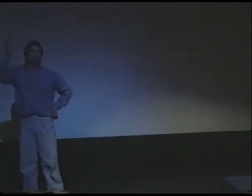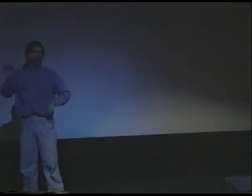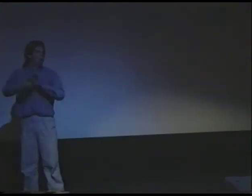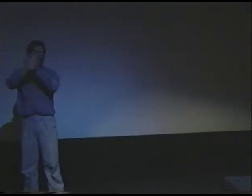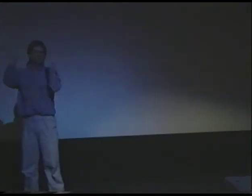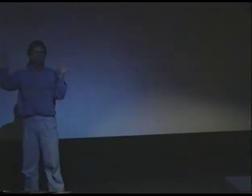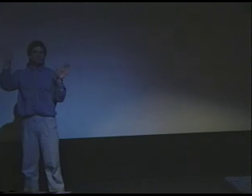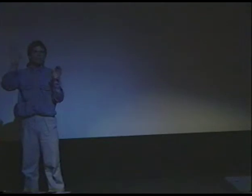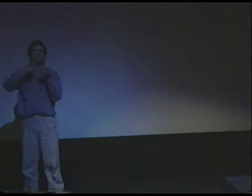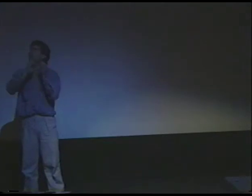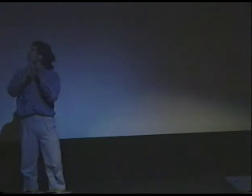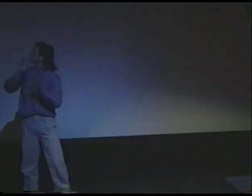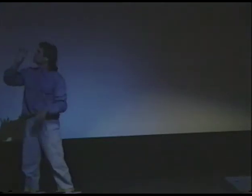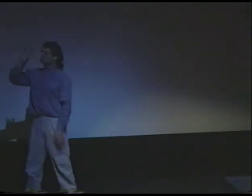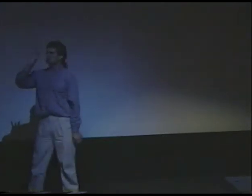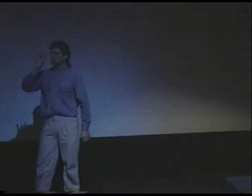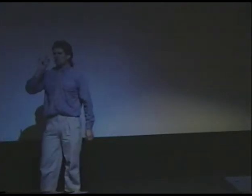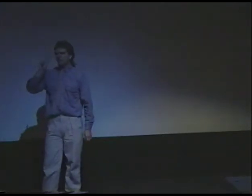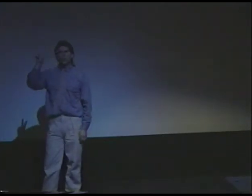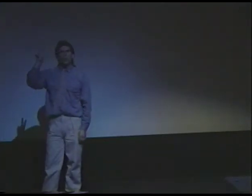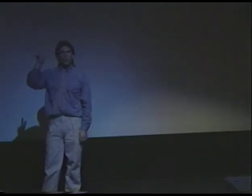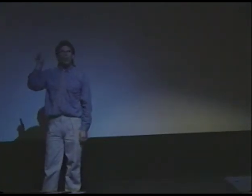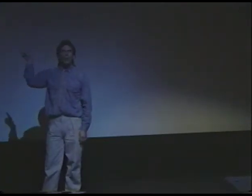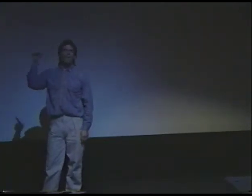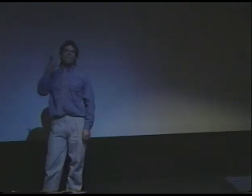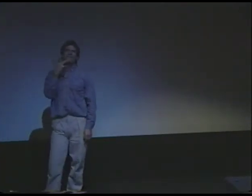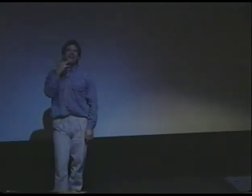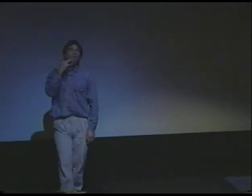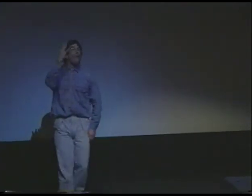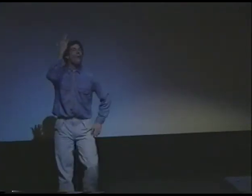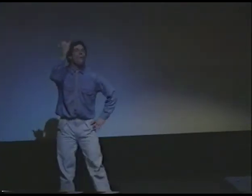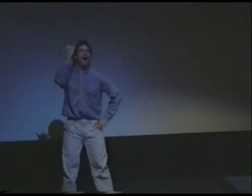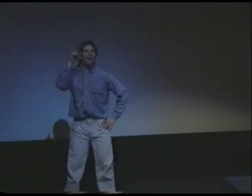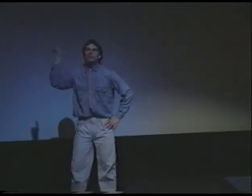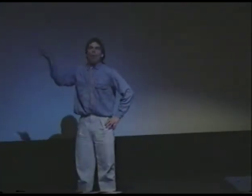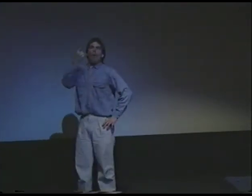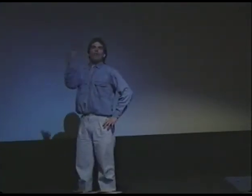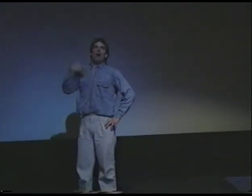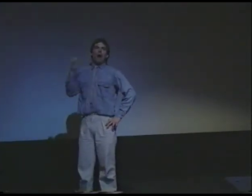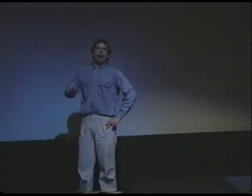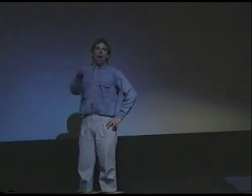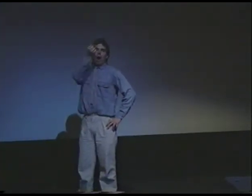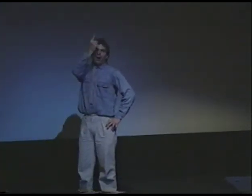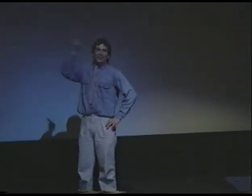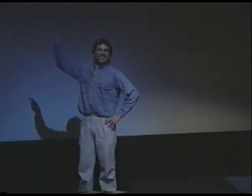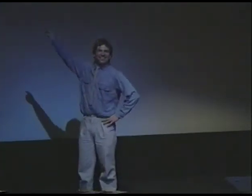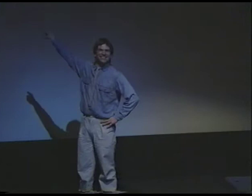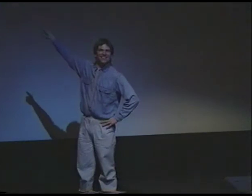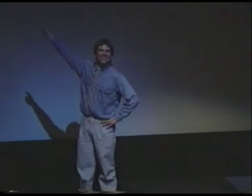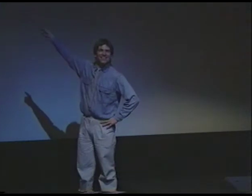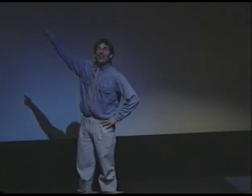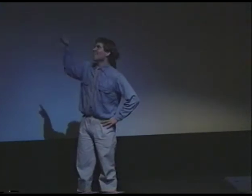OK, that's from Shakespeare, obviously Sonnet number 72. It's my favorite because it's only one I can understand.